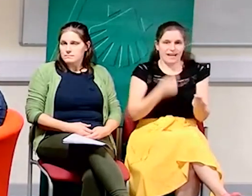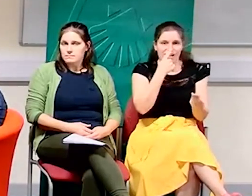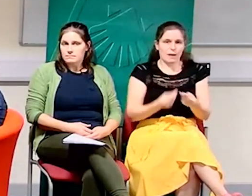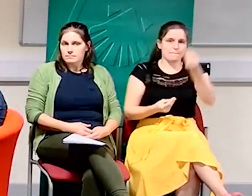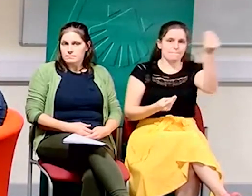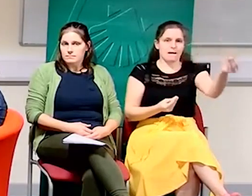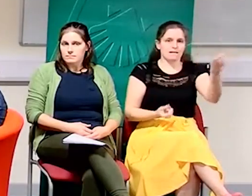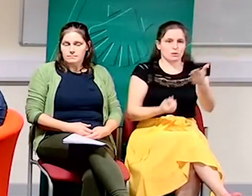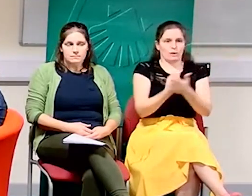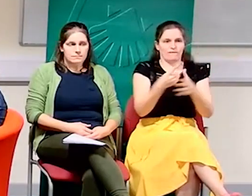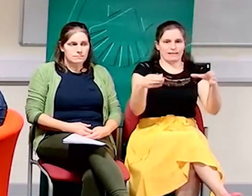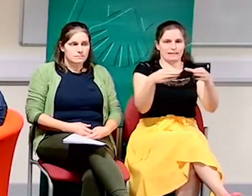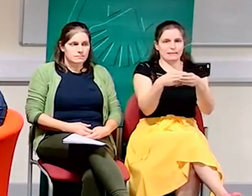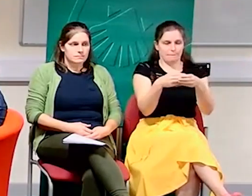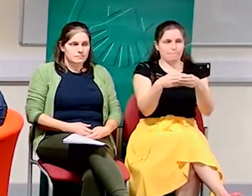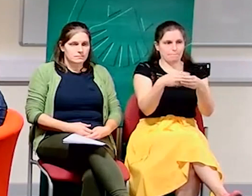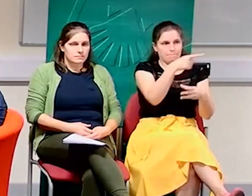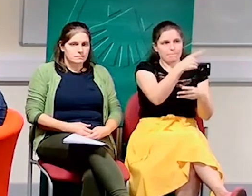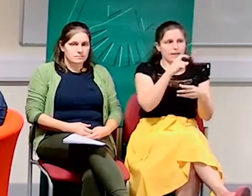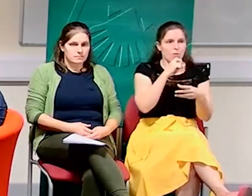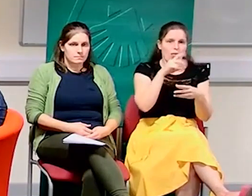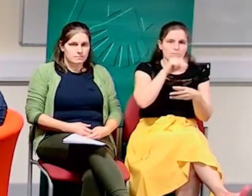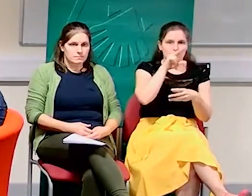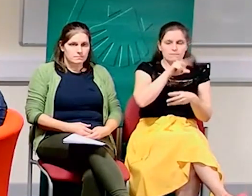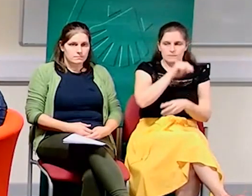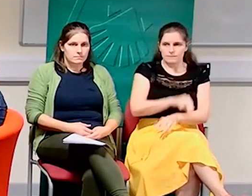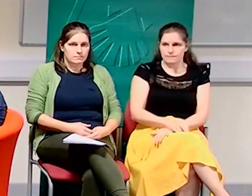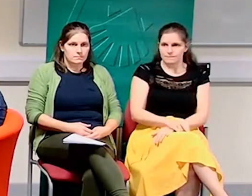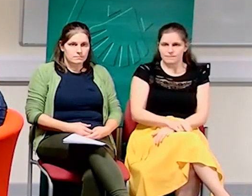and um when we go to questions I think it will be I think it's going to be Tina and Emma are going